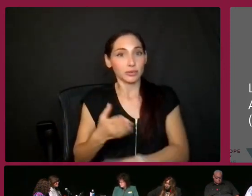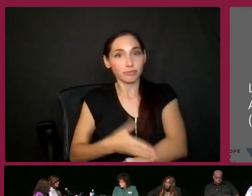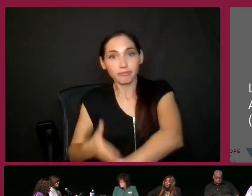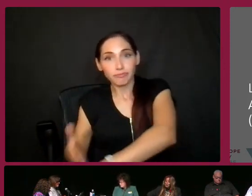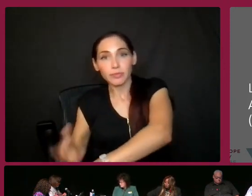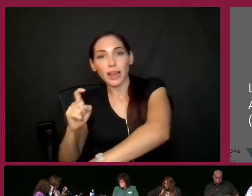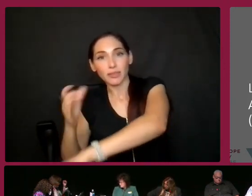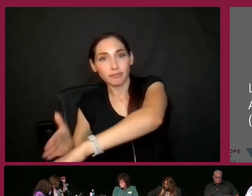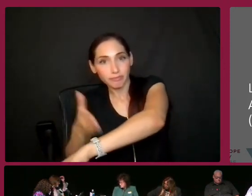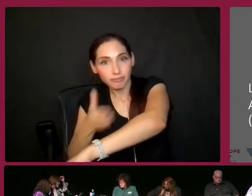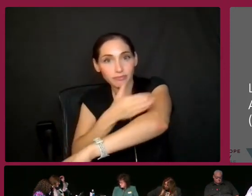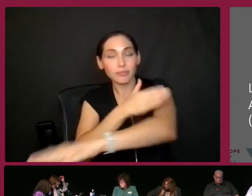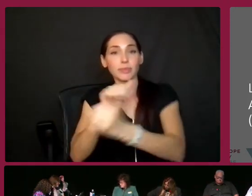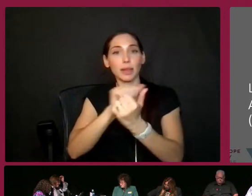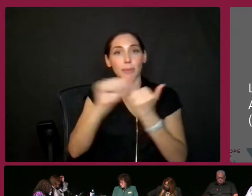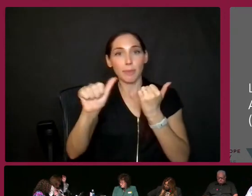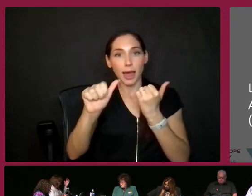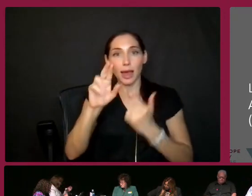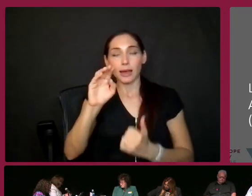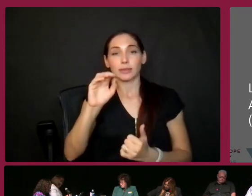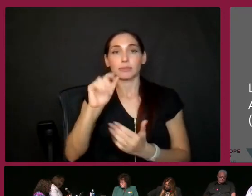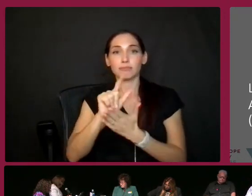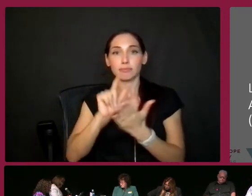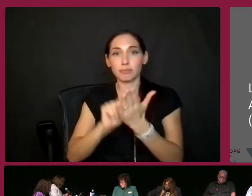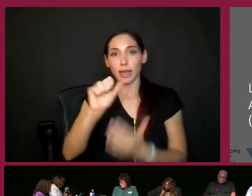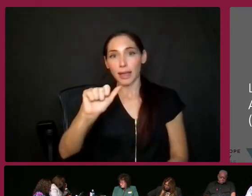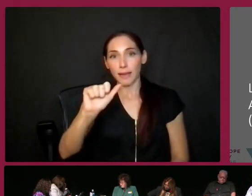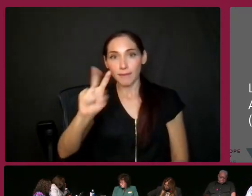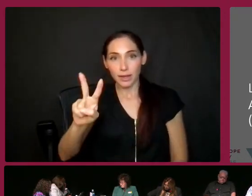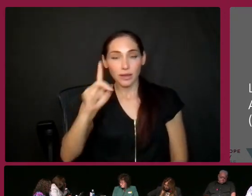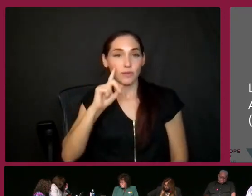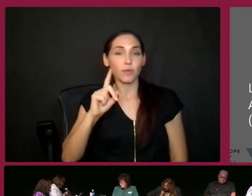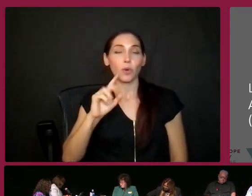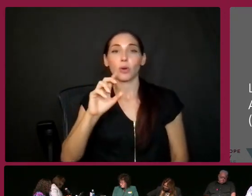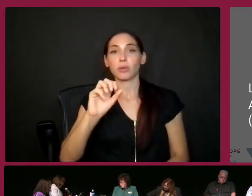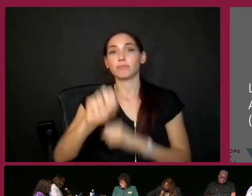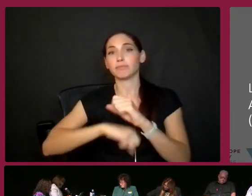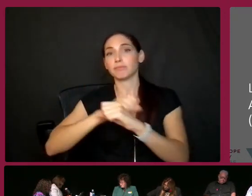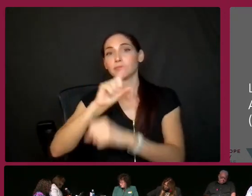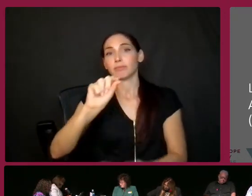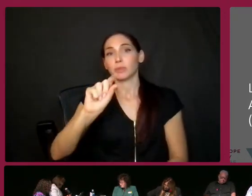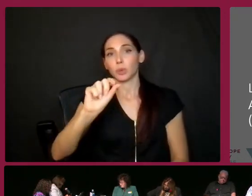of Measure AV in 2016, and the dramatic